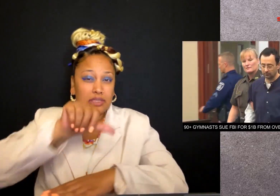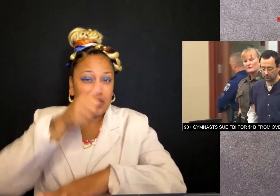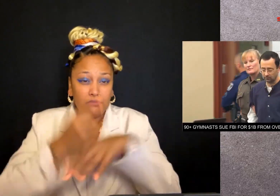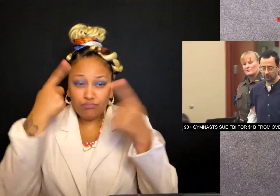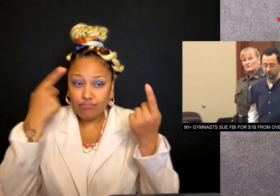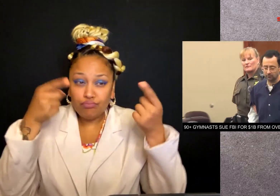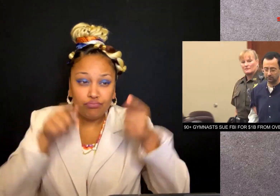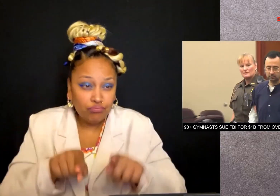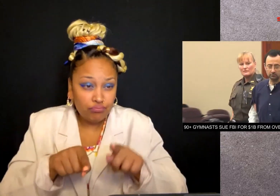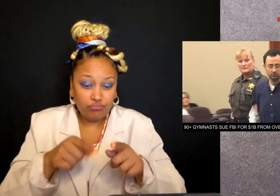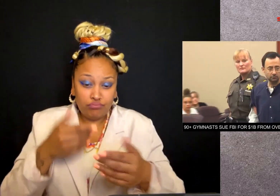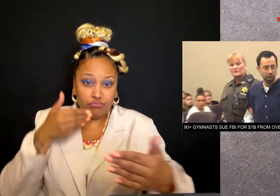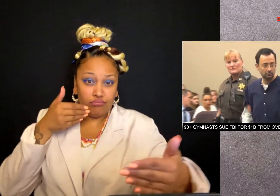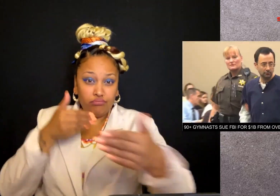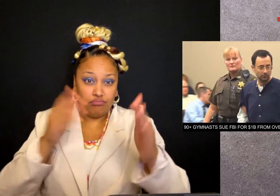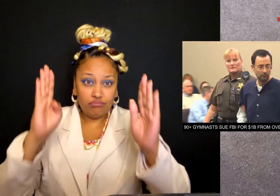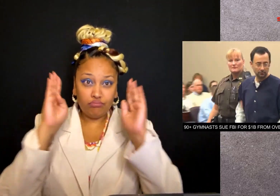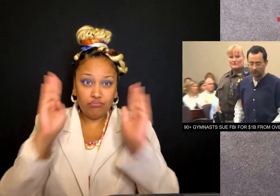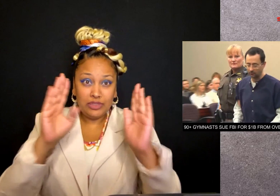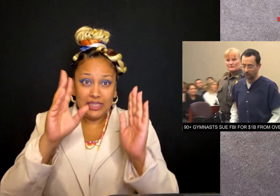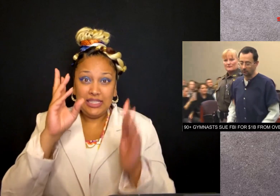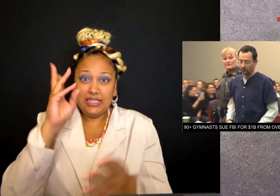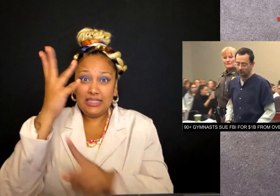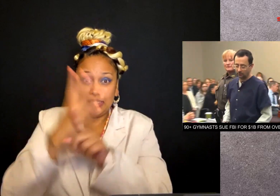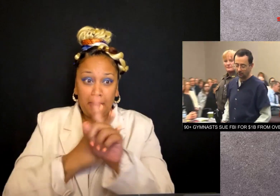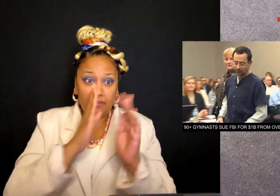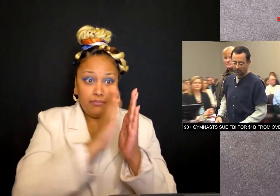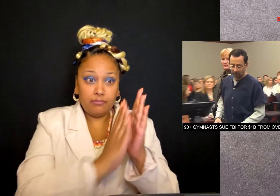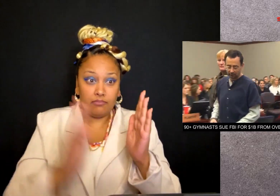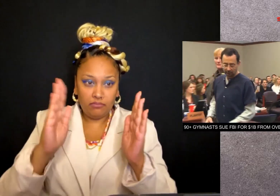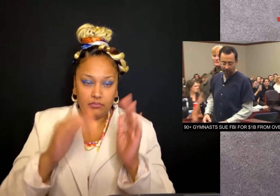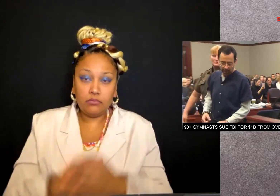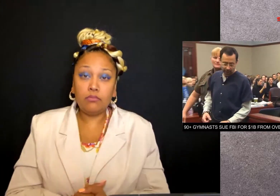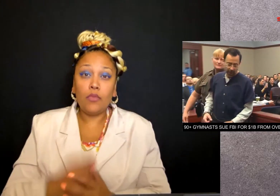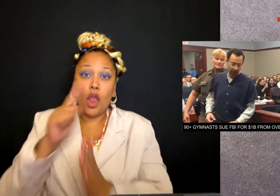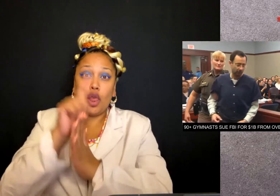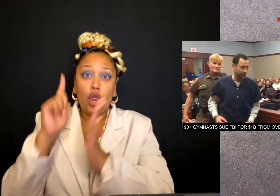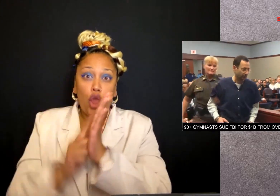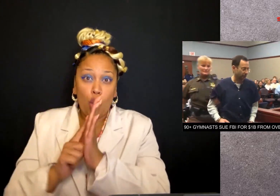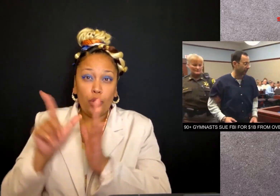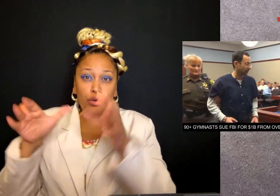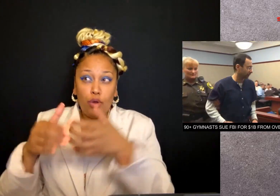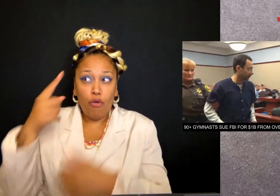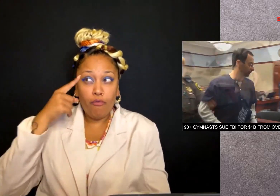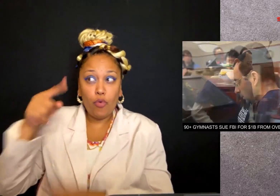if the claims are not settled in six months the lawyers representing the athletes